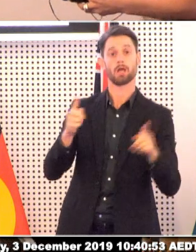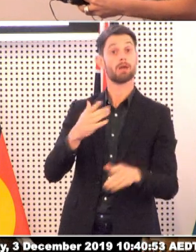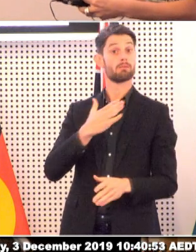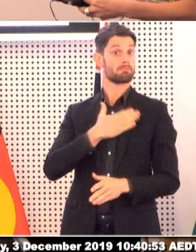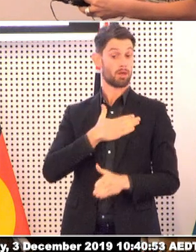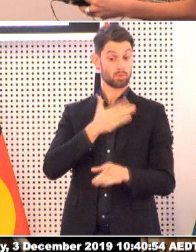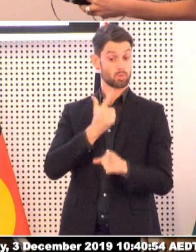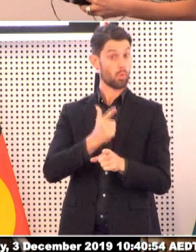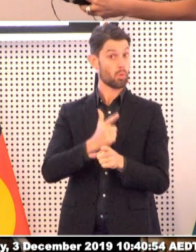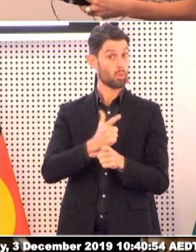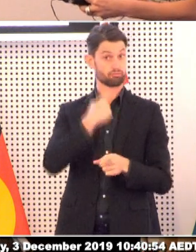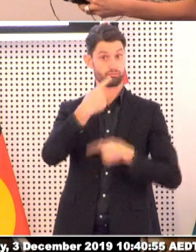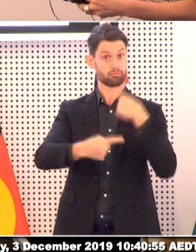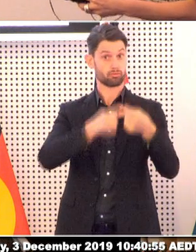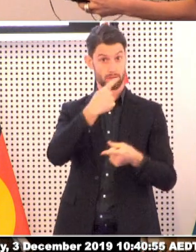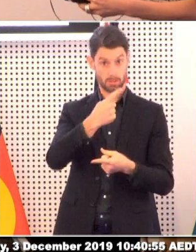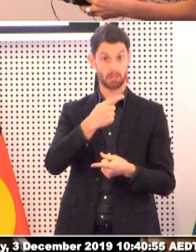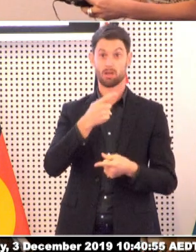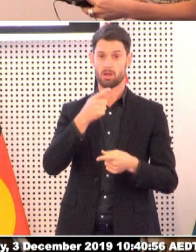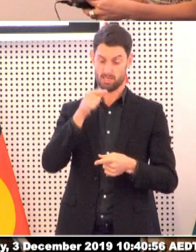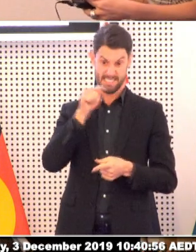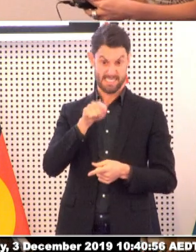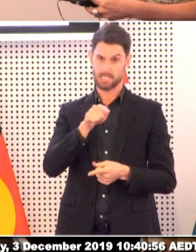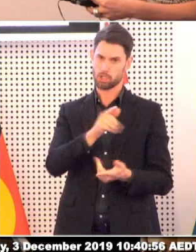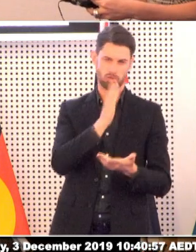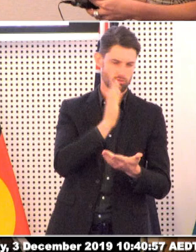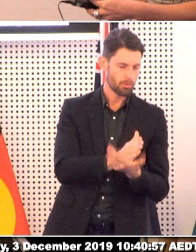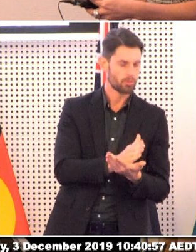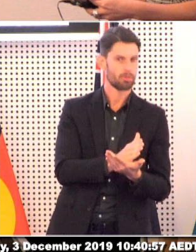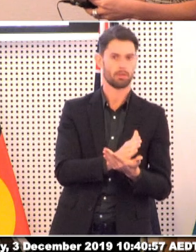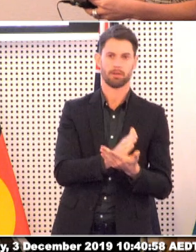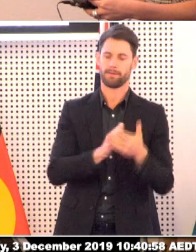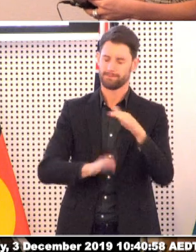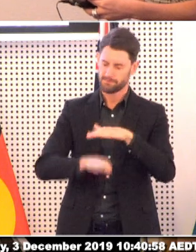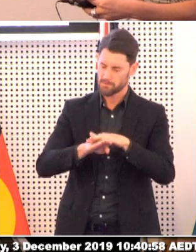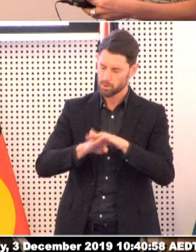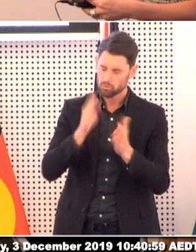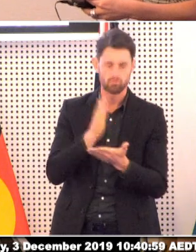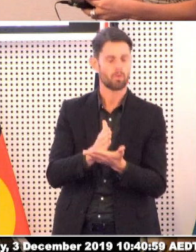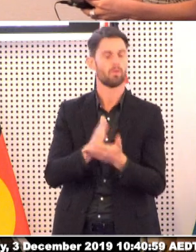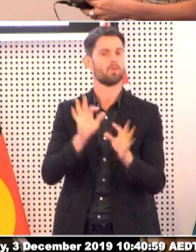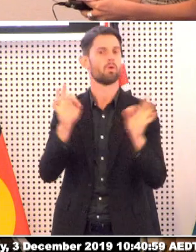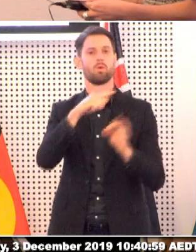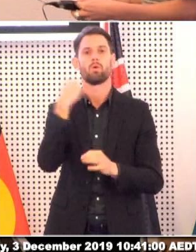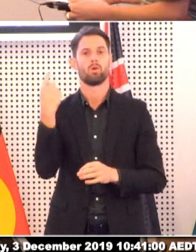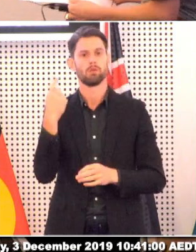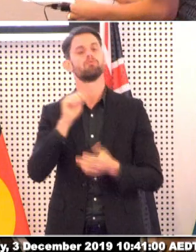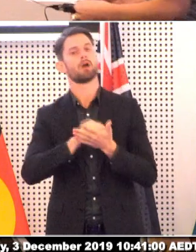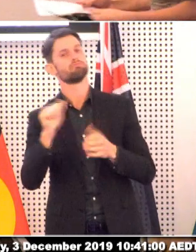..that the evidence I shall give will be the truth, the whole truth and nothing but the truth. will be the truth, the whole truth and nothing but the truth. Thank you very much.